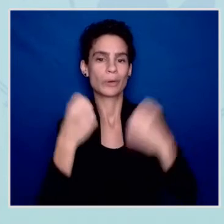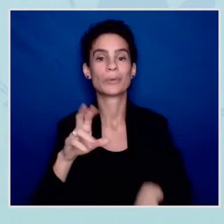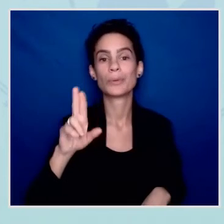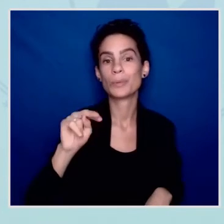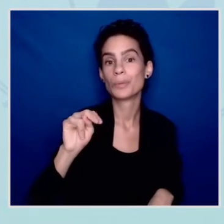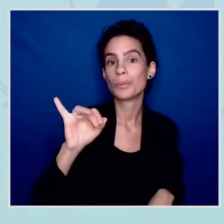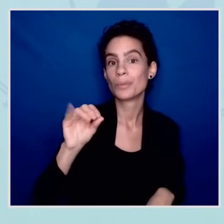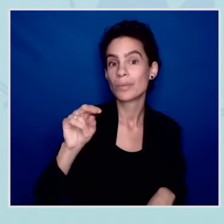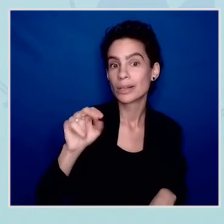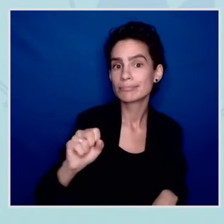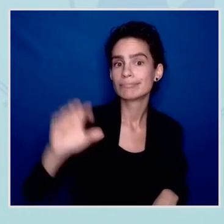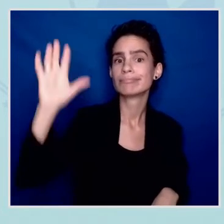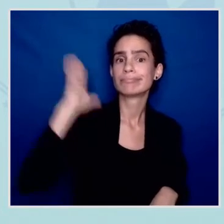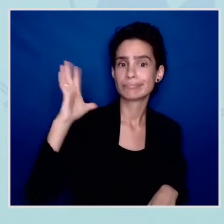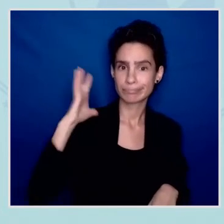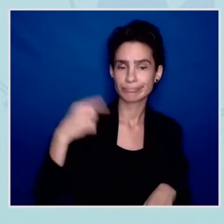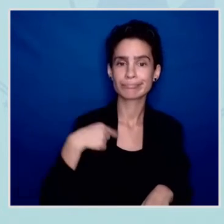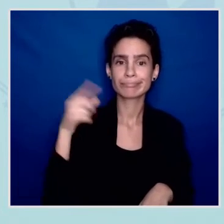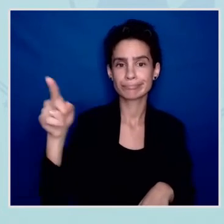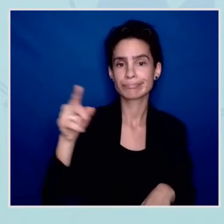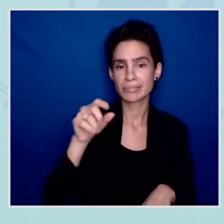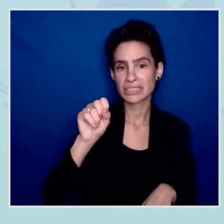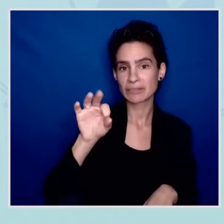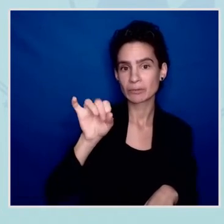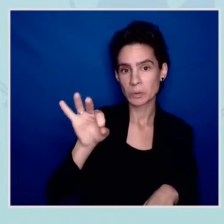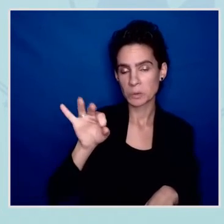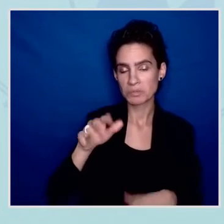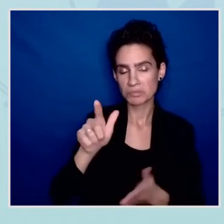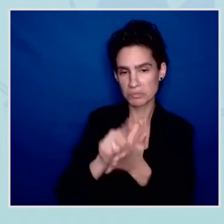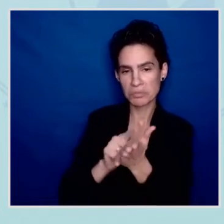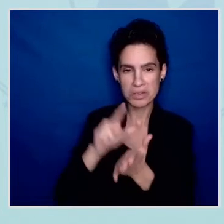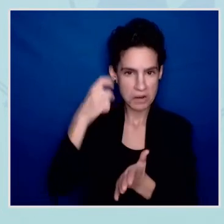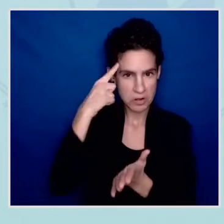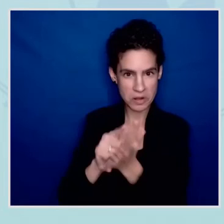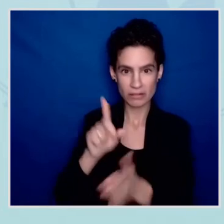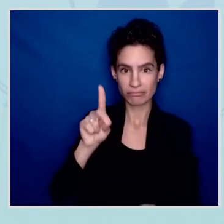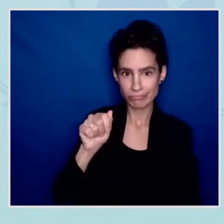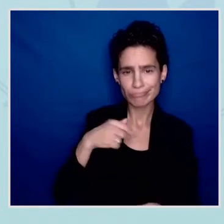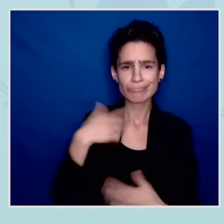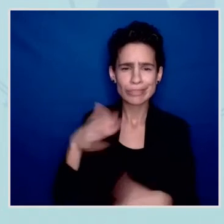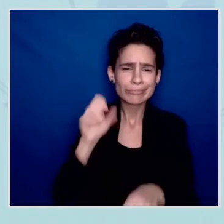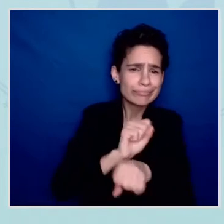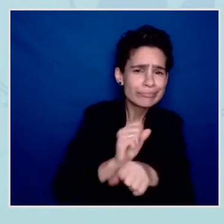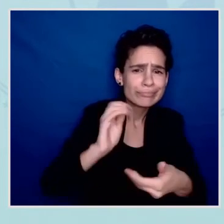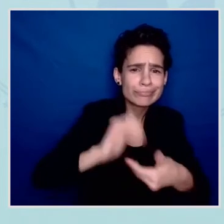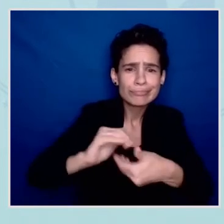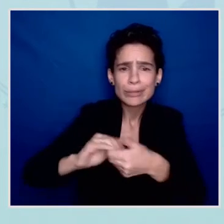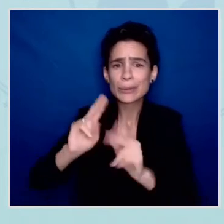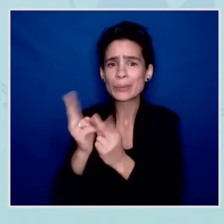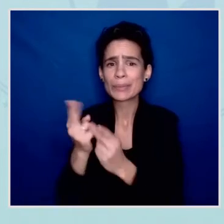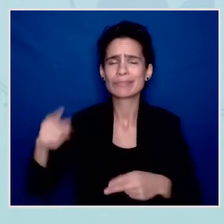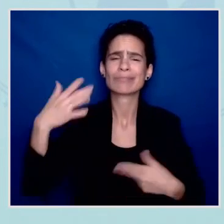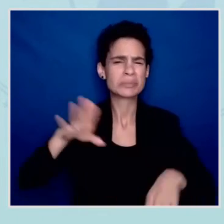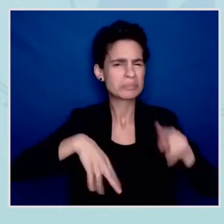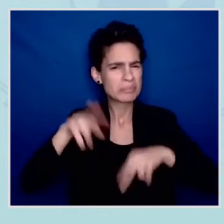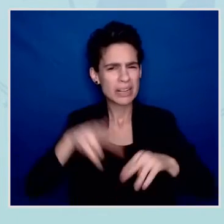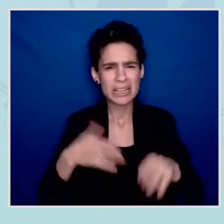HEALTHY WORK LACES AND STRONGER